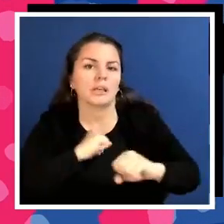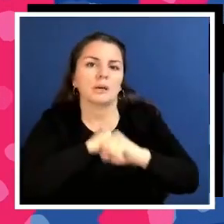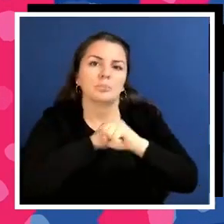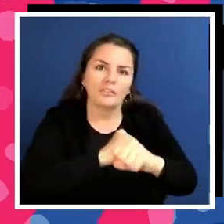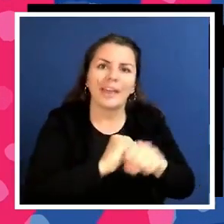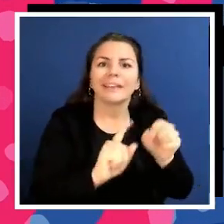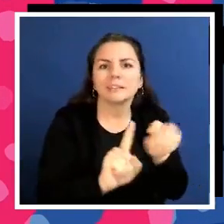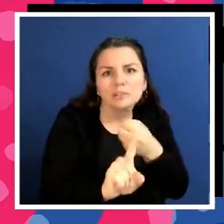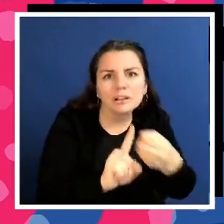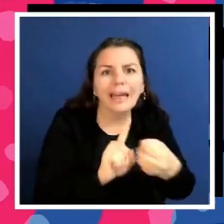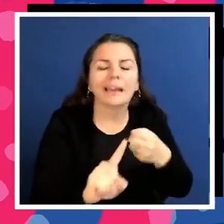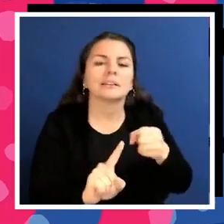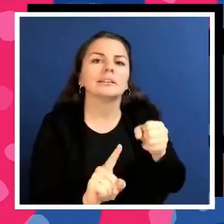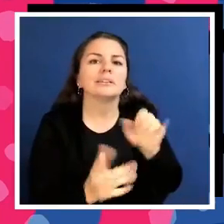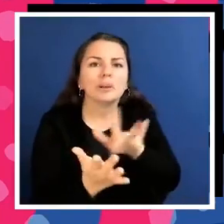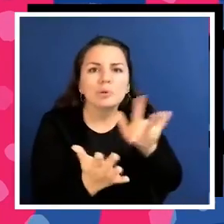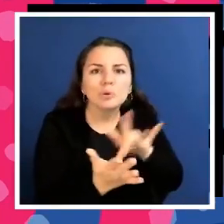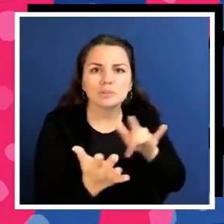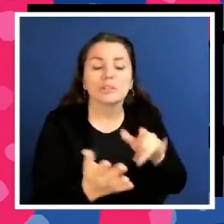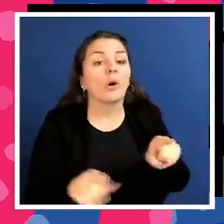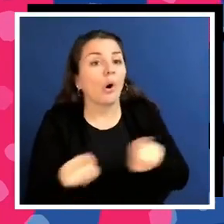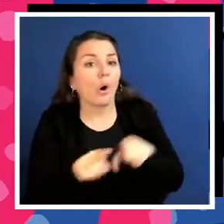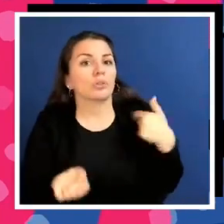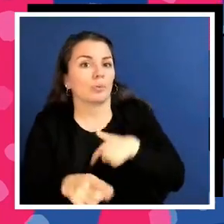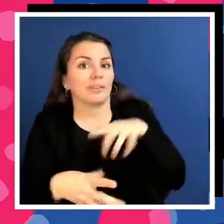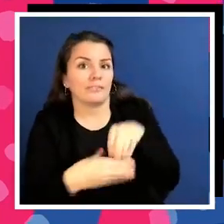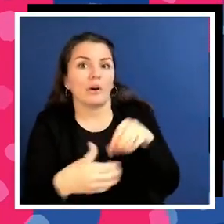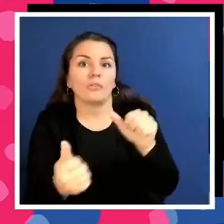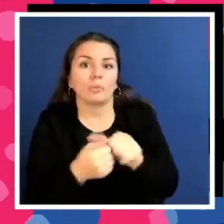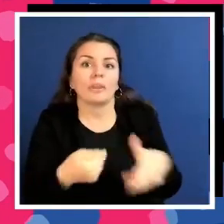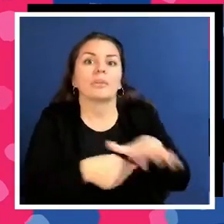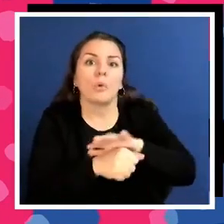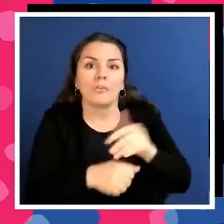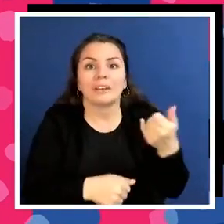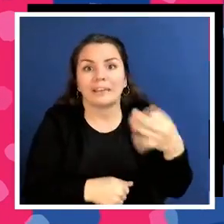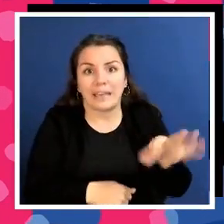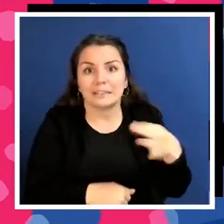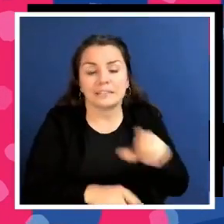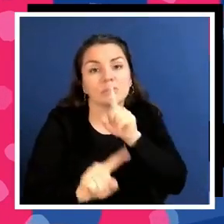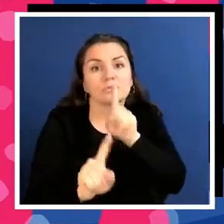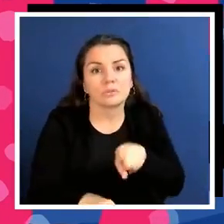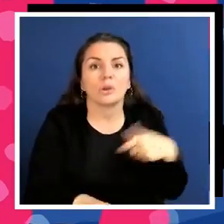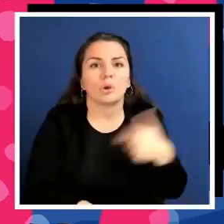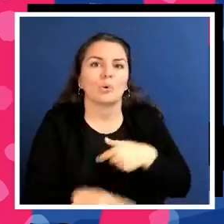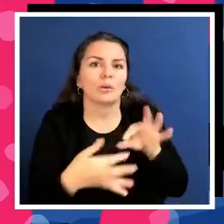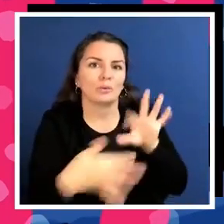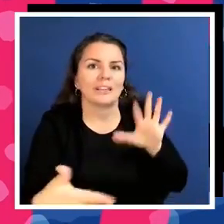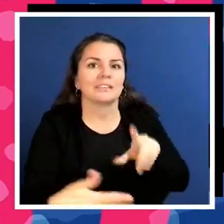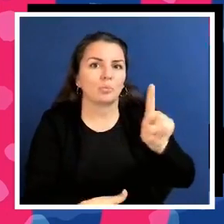THE FAMILY PROGRAMS WORK WITH STATES TO HELP PROVIDE CHILDREN FROM LOW-INCOME FAMILIES WITH THE BASIC RESOURCES THEY NEED. THROW SOCIAL SERVICES BLOCK